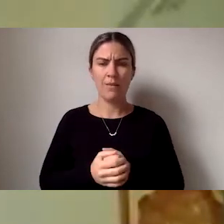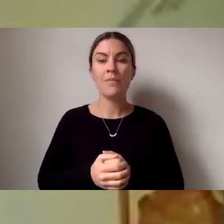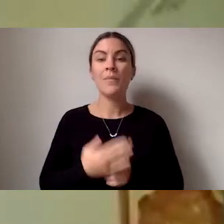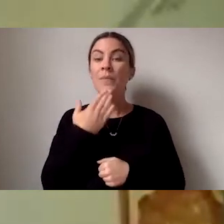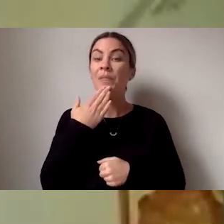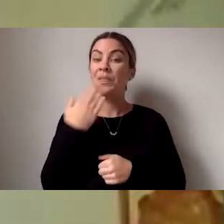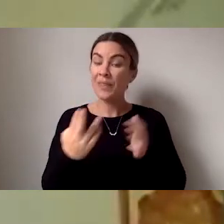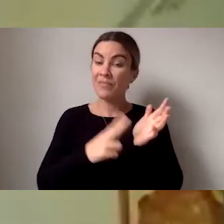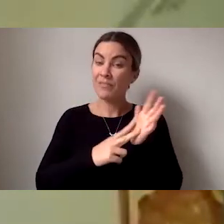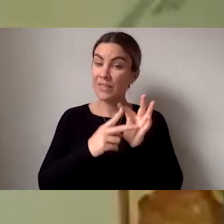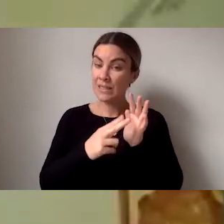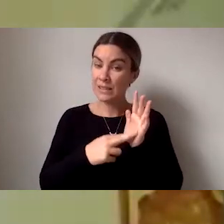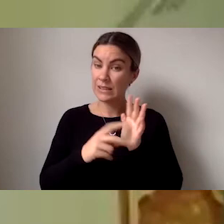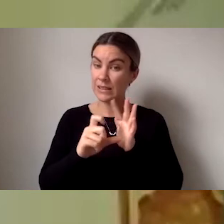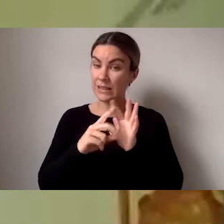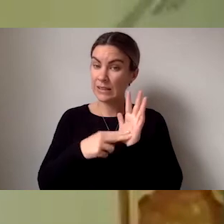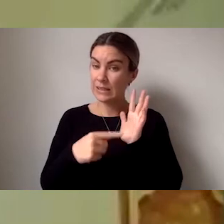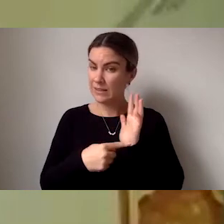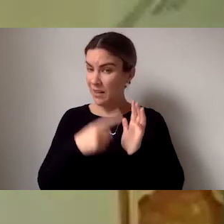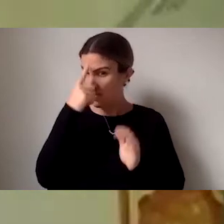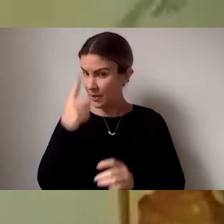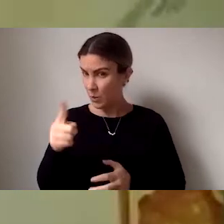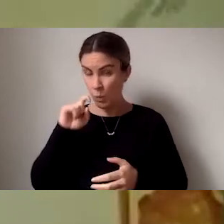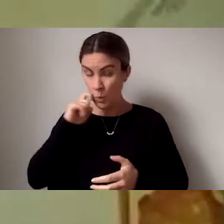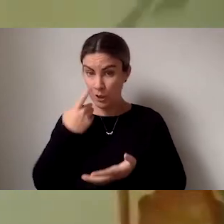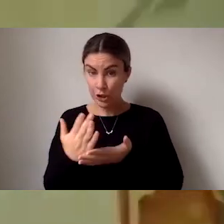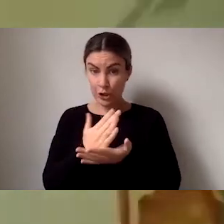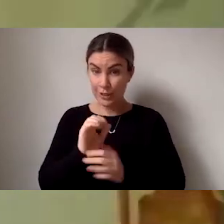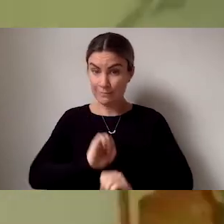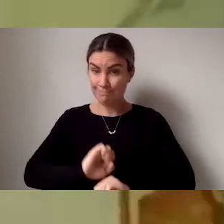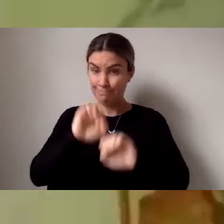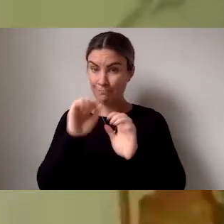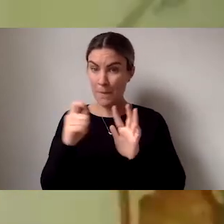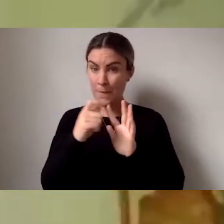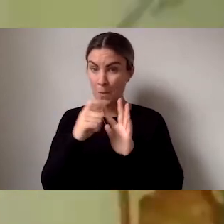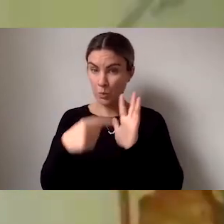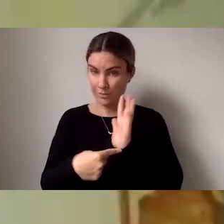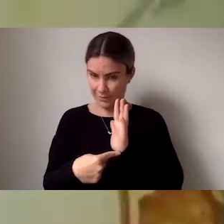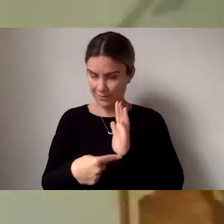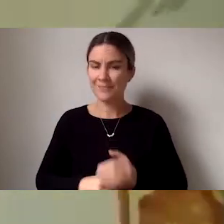I think you have got some slides to share. VINCENT SILK: